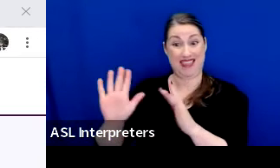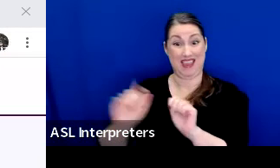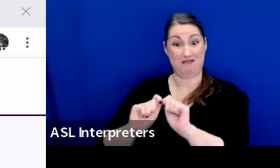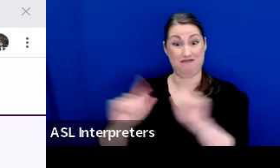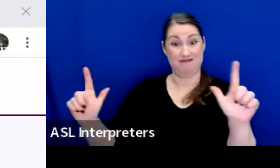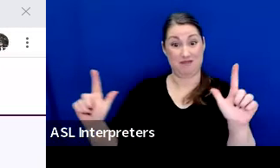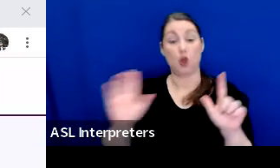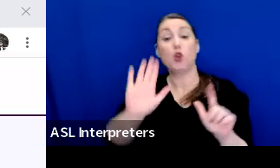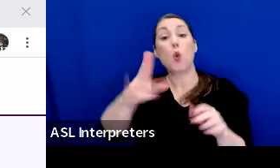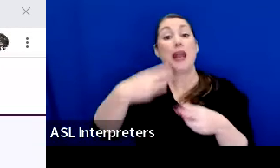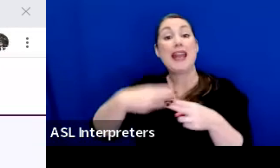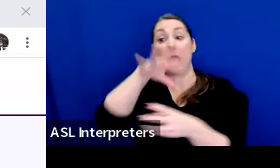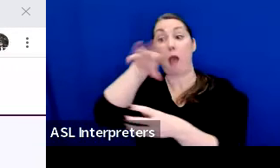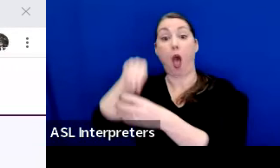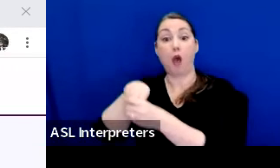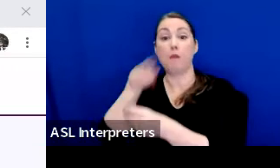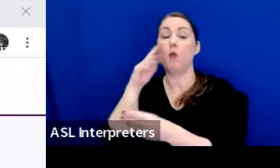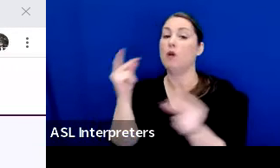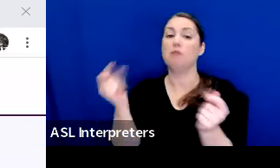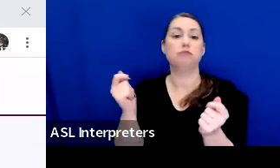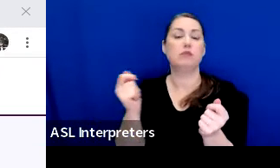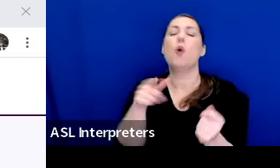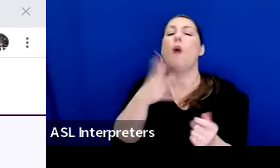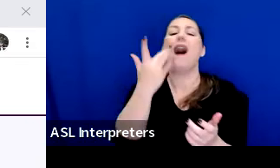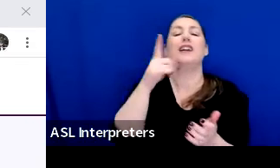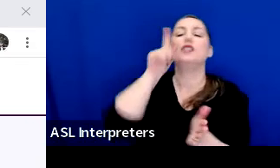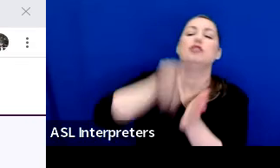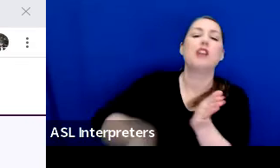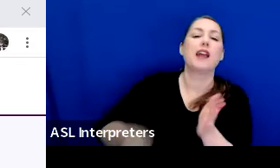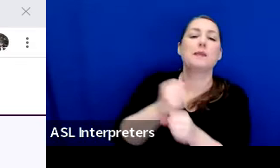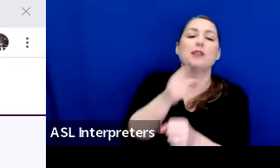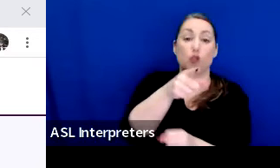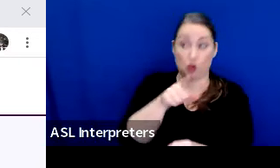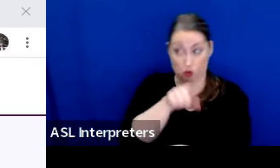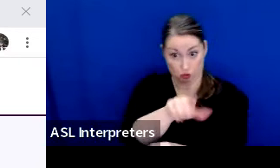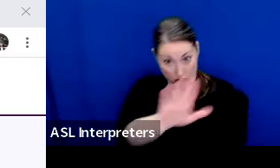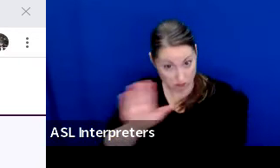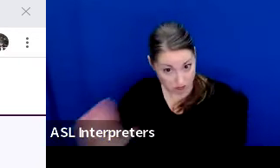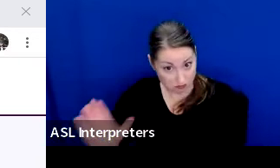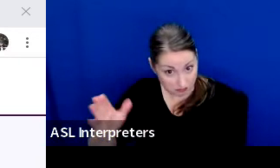because what they do is they research to make sure you actually are there. OK. OK, so